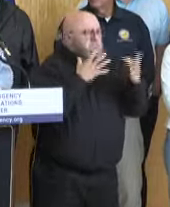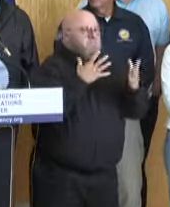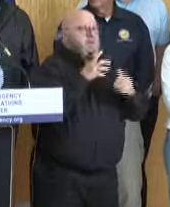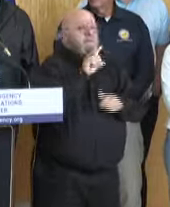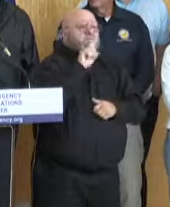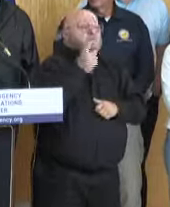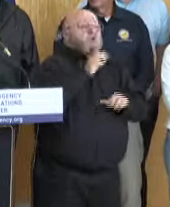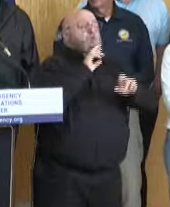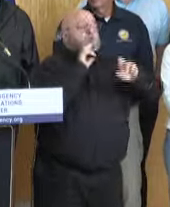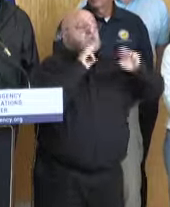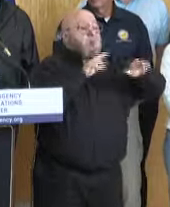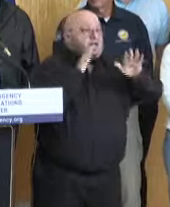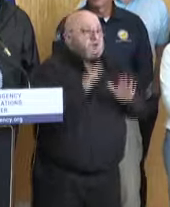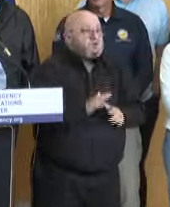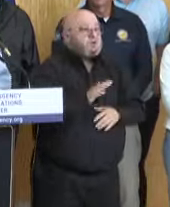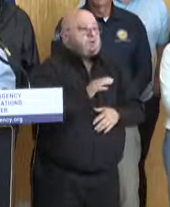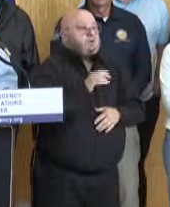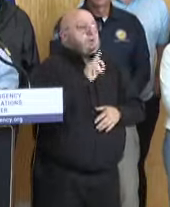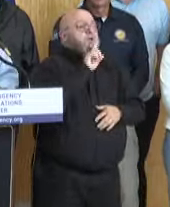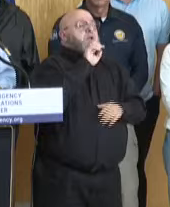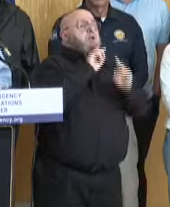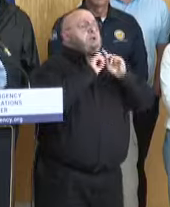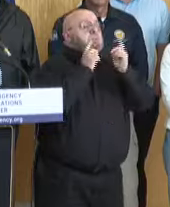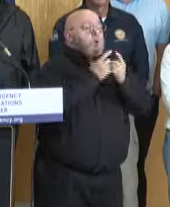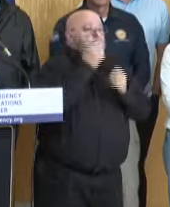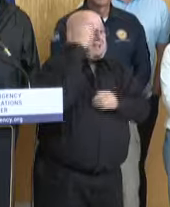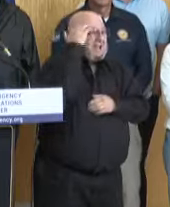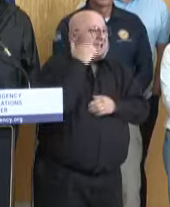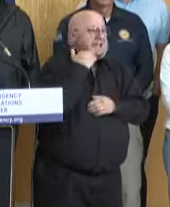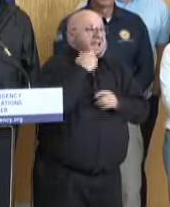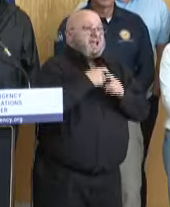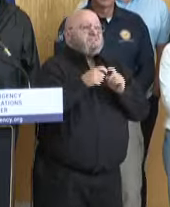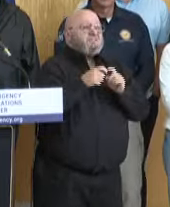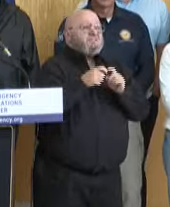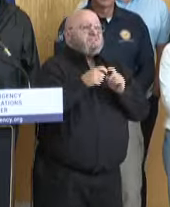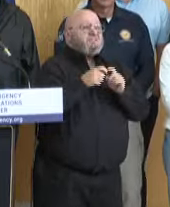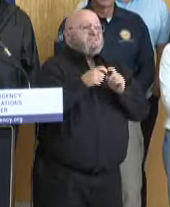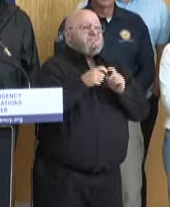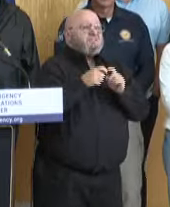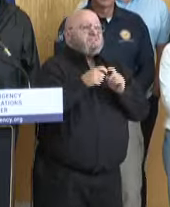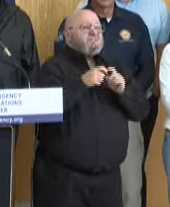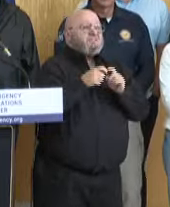PERO POR FAVOR, NO SEAN COMPLACIENTES.